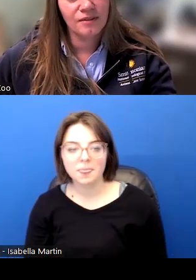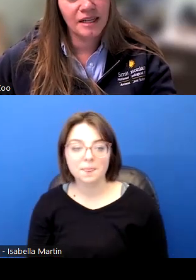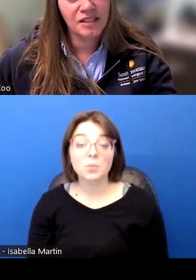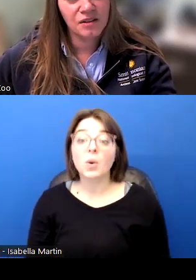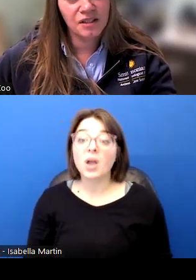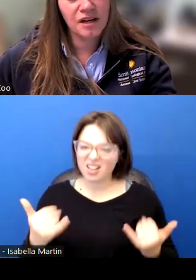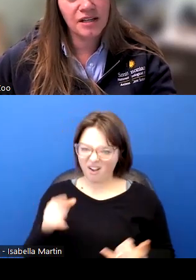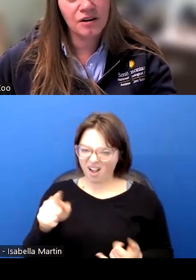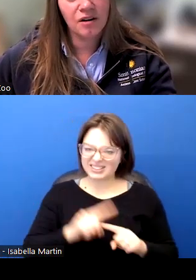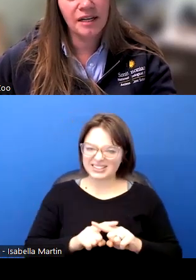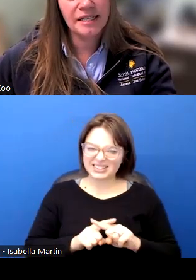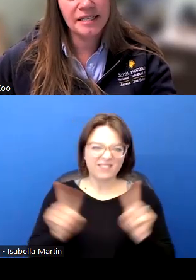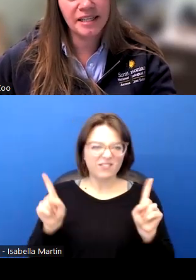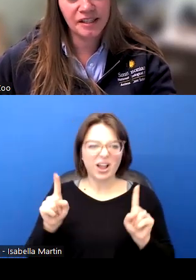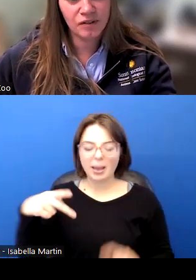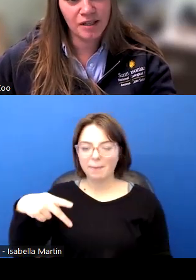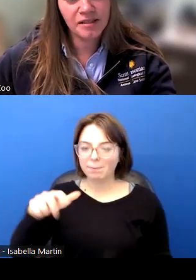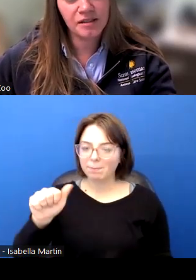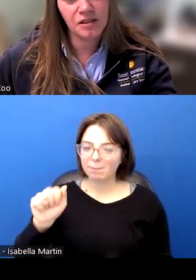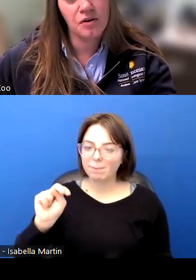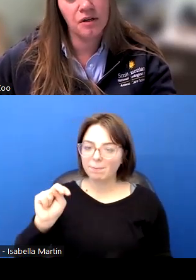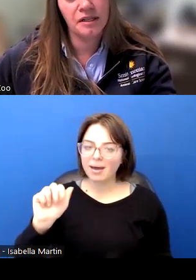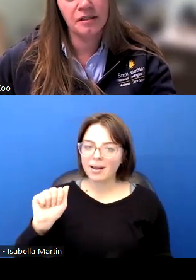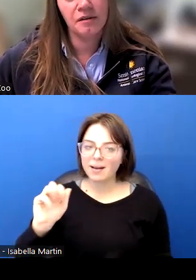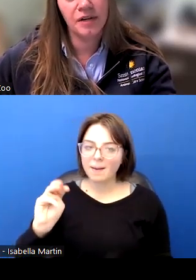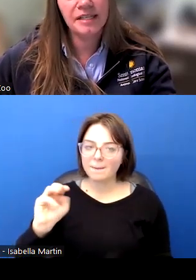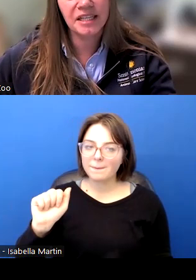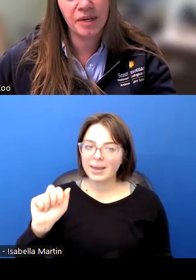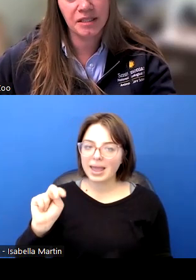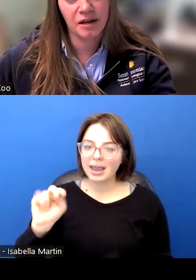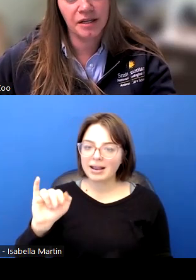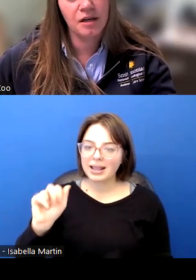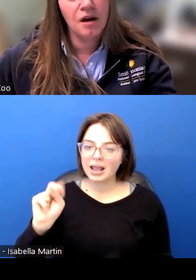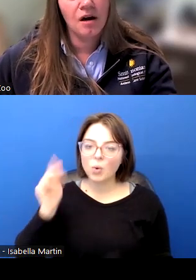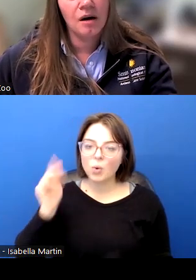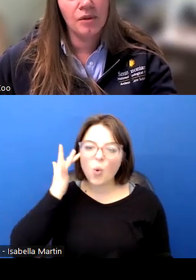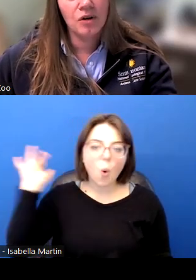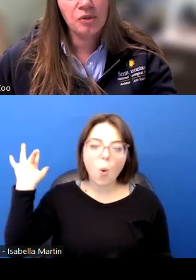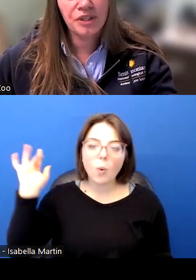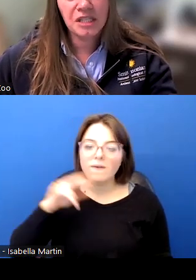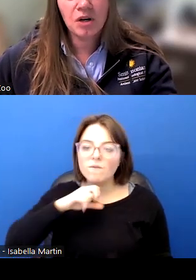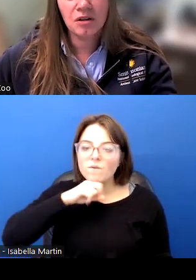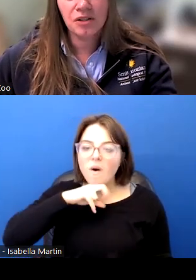Erin: all right so these guys are insectivorous, so an insect-based diet. They're also pretty small, so